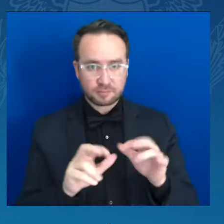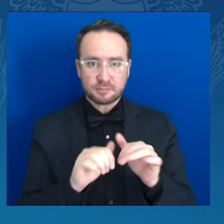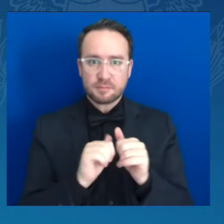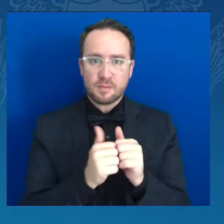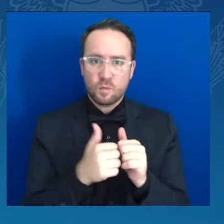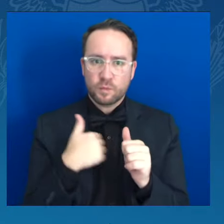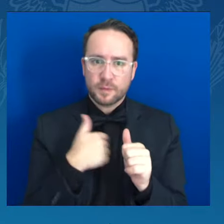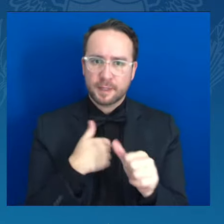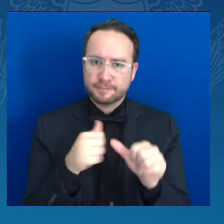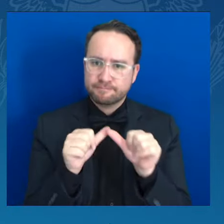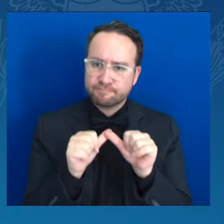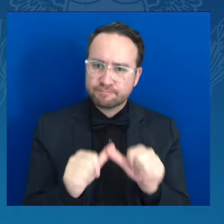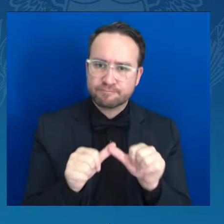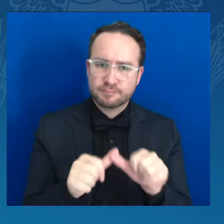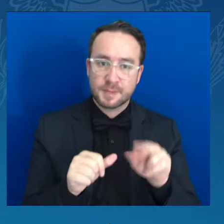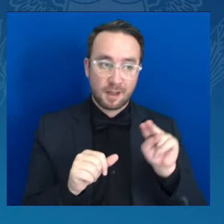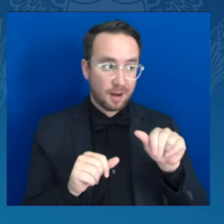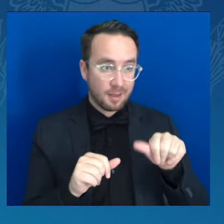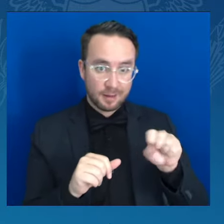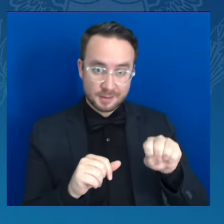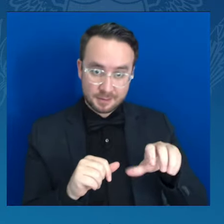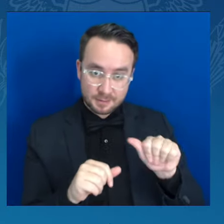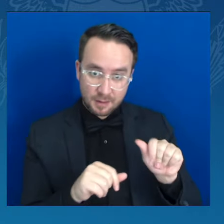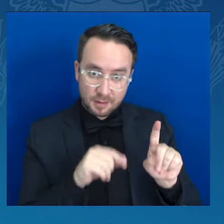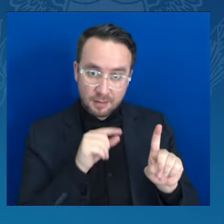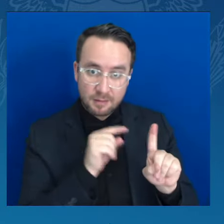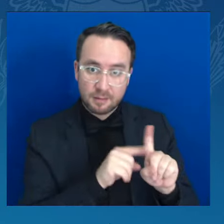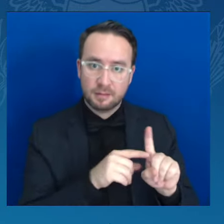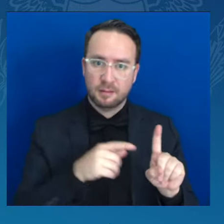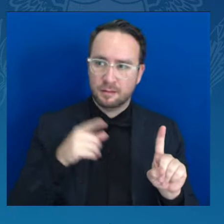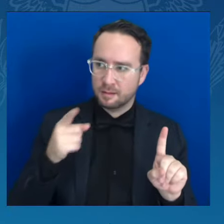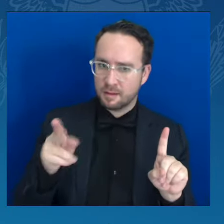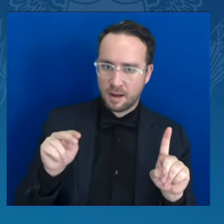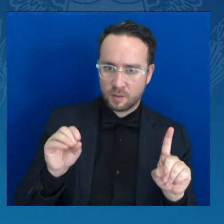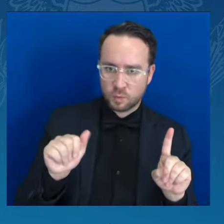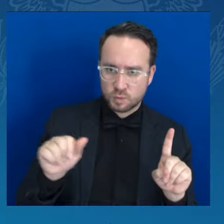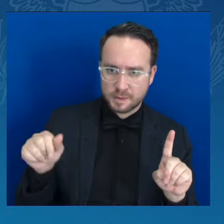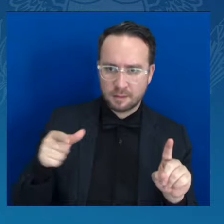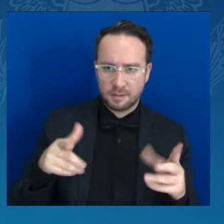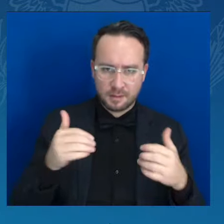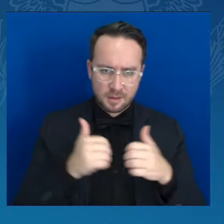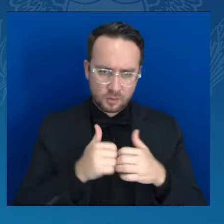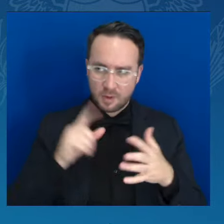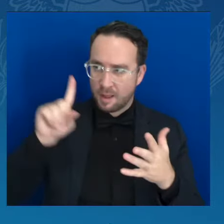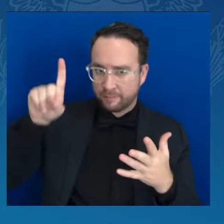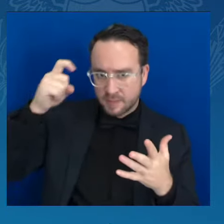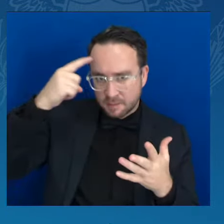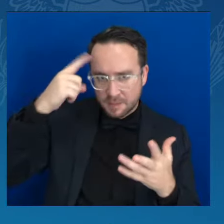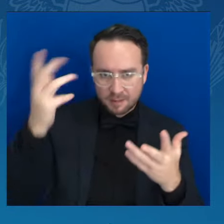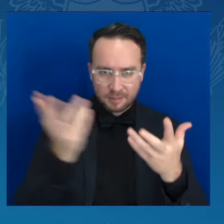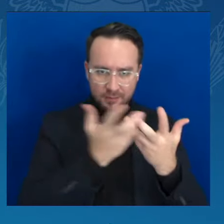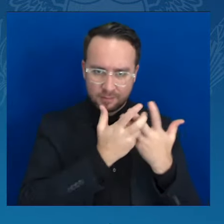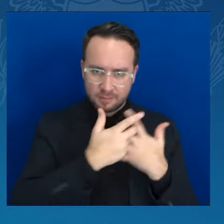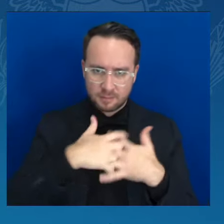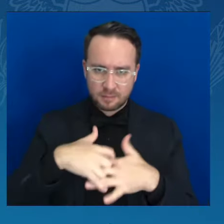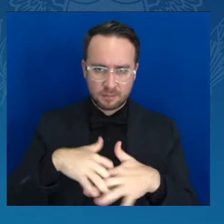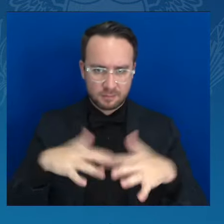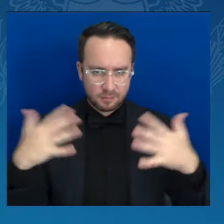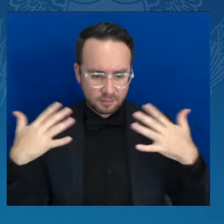to slash emissions of this particular super pollutant while creating good jobs, protecting public health and advancing U.S. innovation.